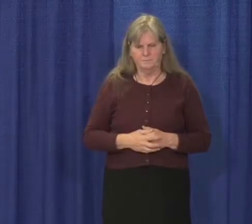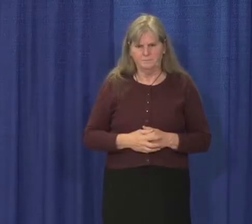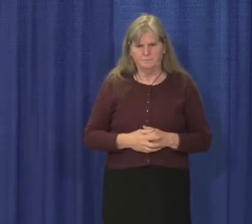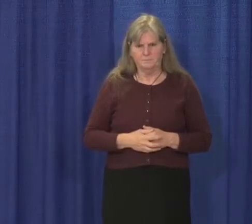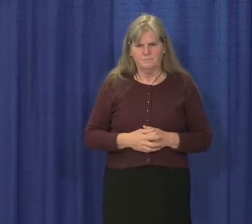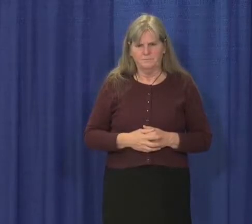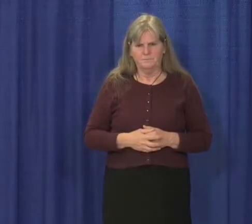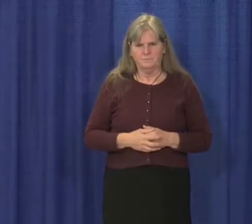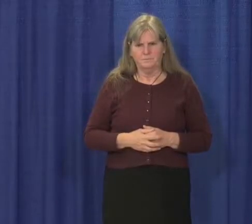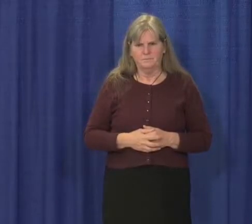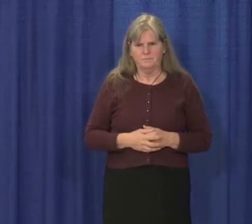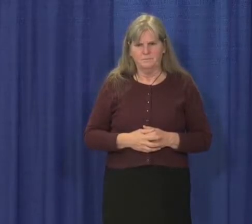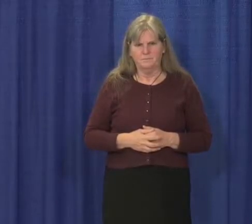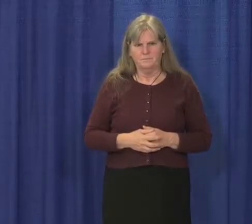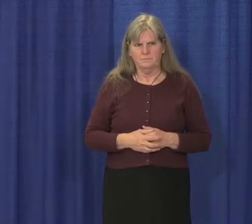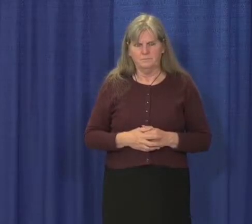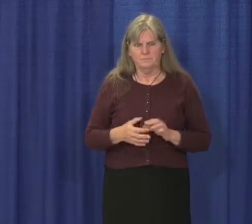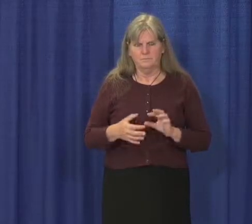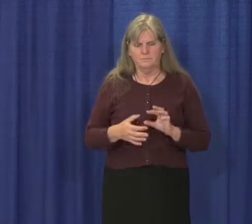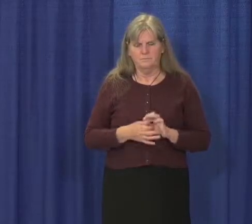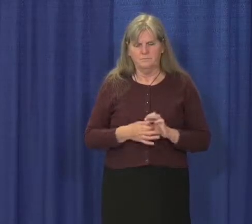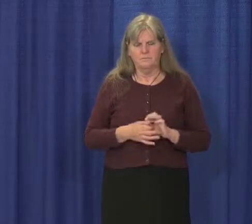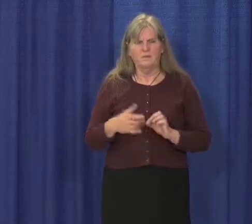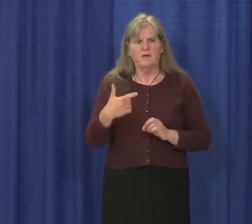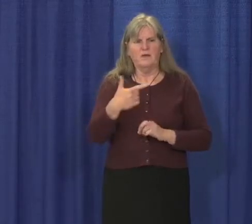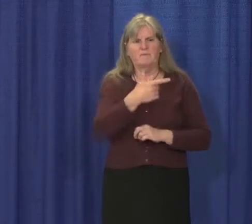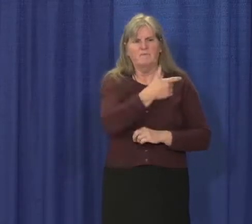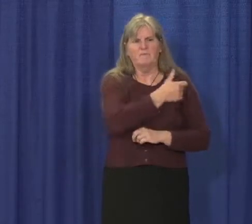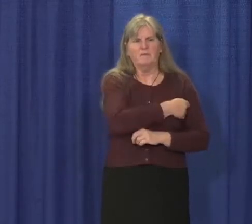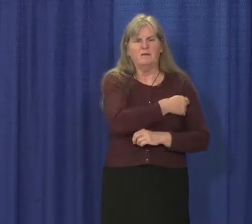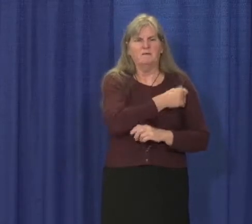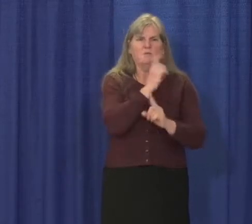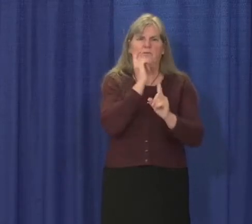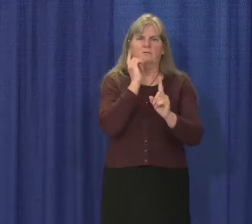questions about the vaccination rate goal.